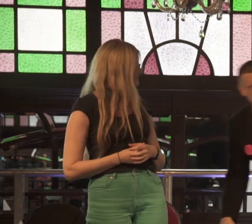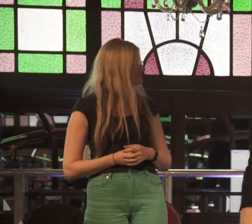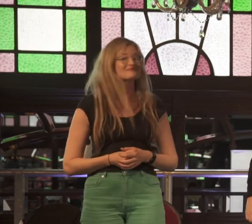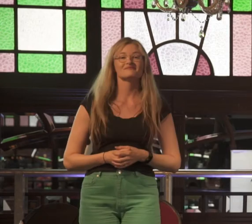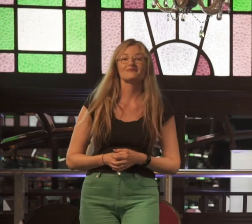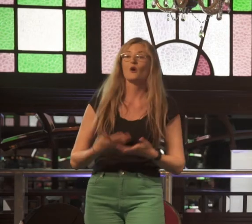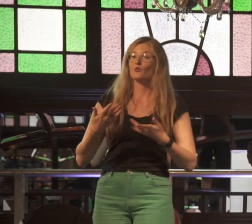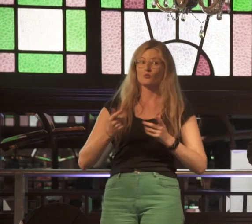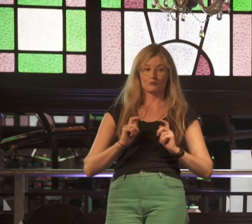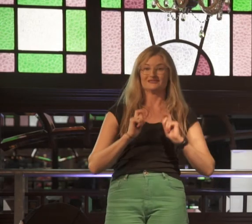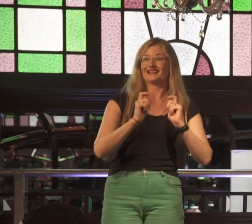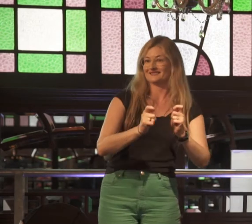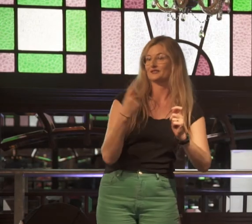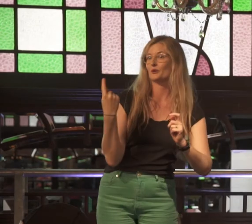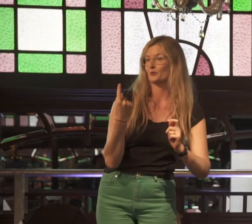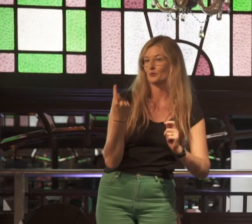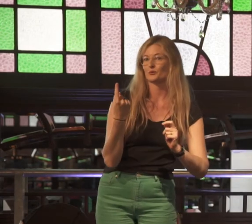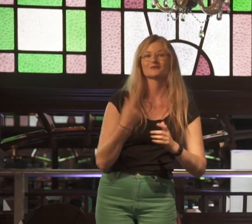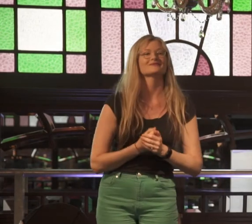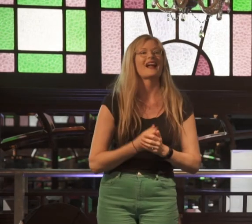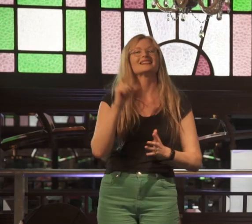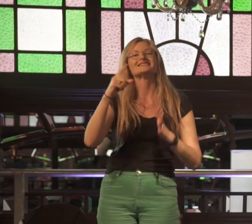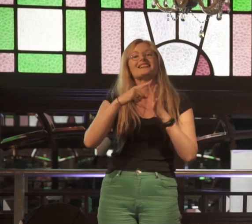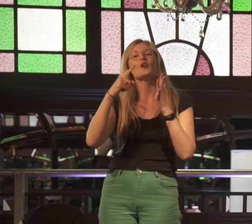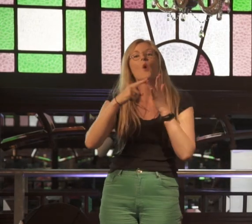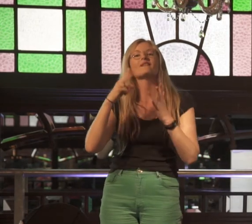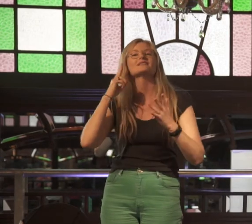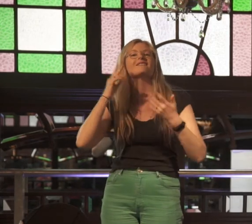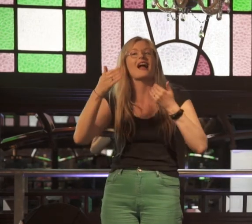And to present the award is the CEO of Deaf Action, Philip Gerrard.